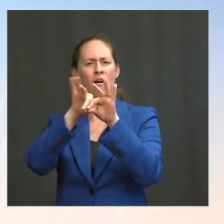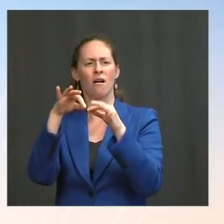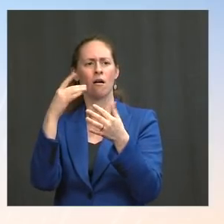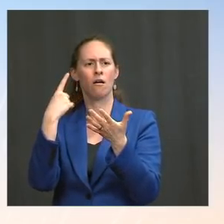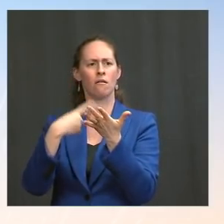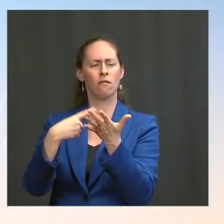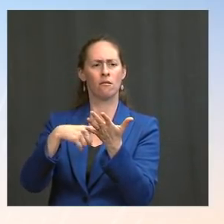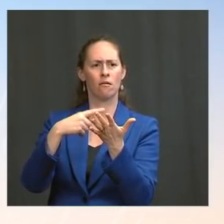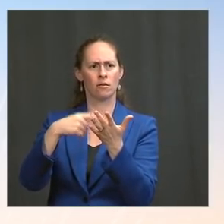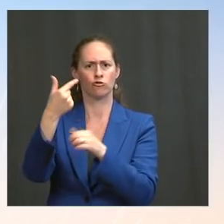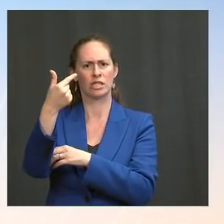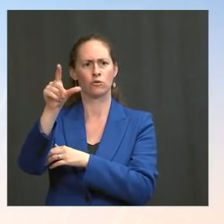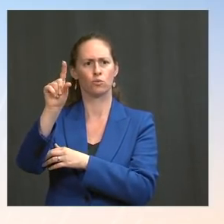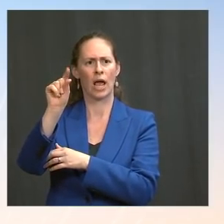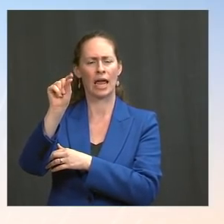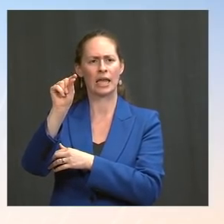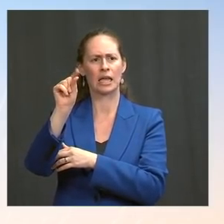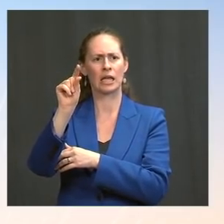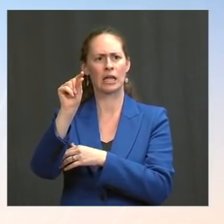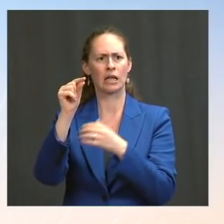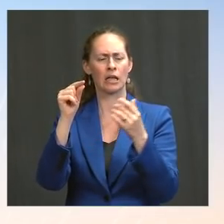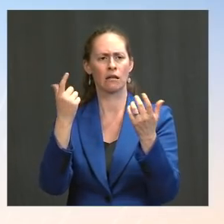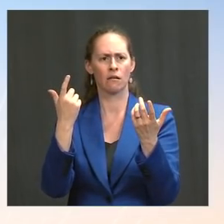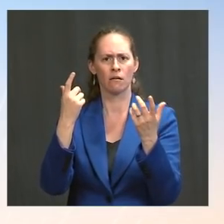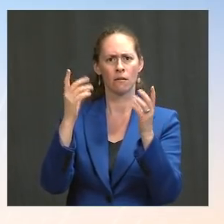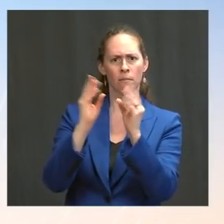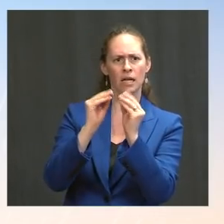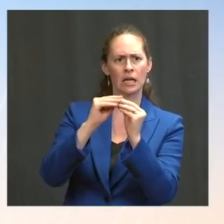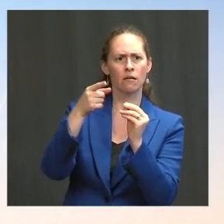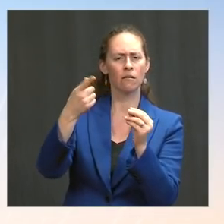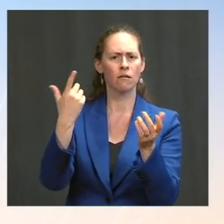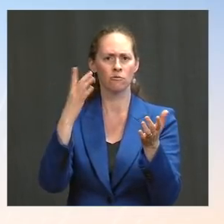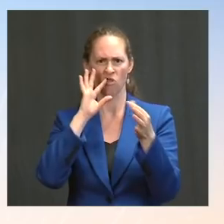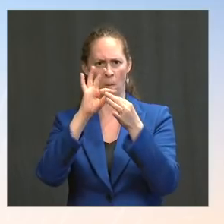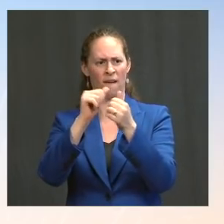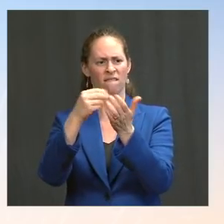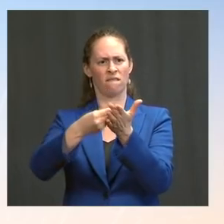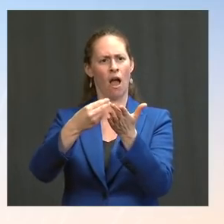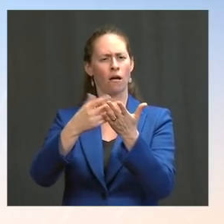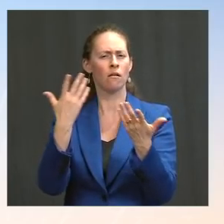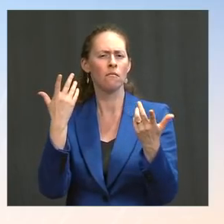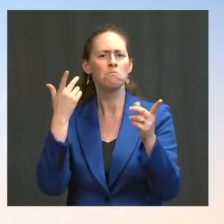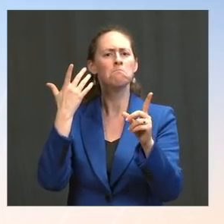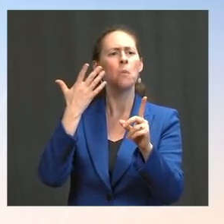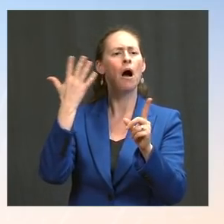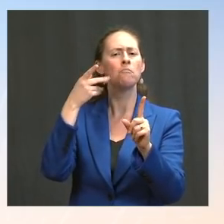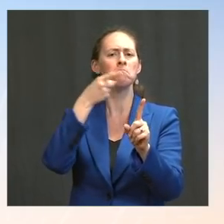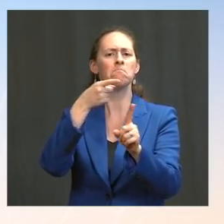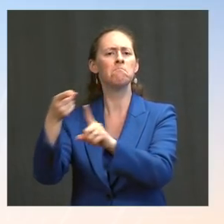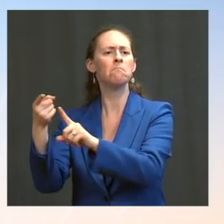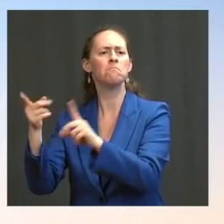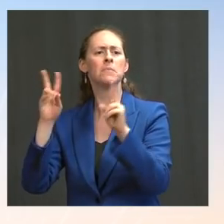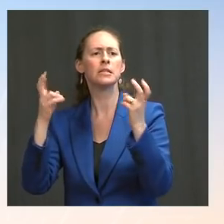and the finance officials, and what you're -- you know, what the President is saying to the Treasury Secretary about what he'd like to see get done?